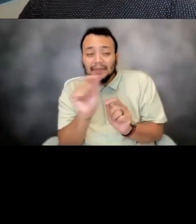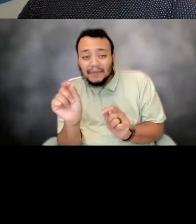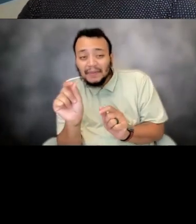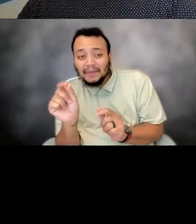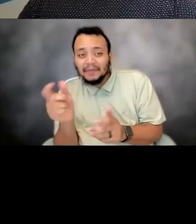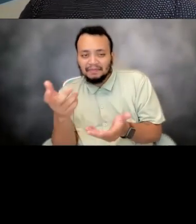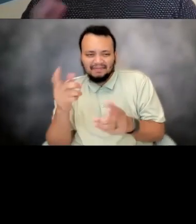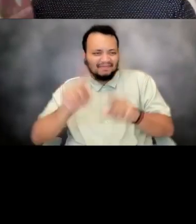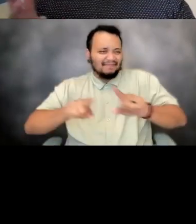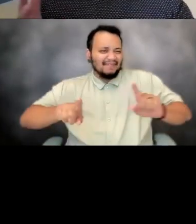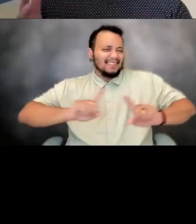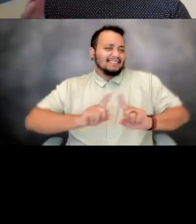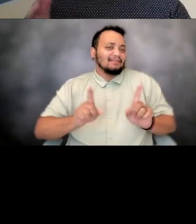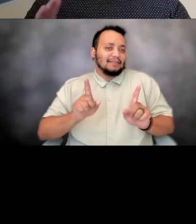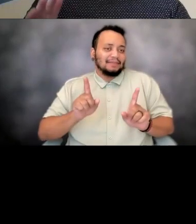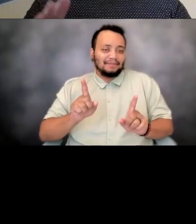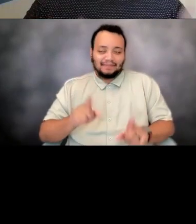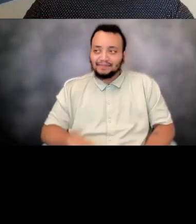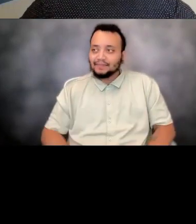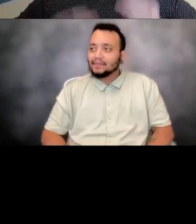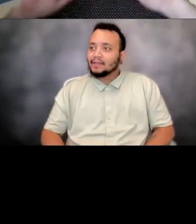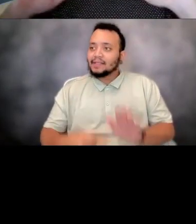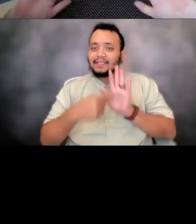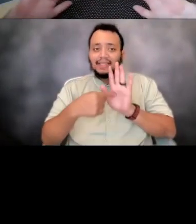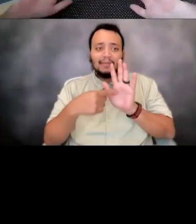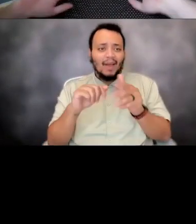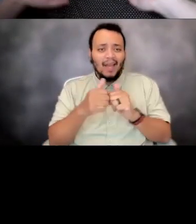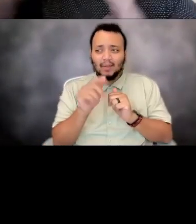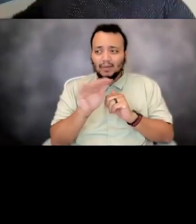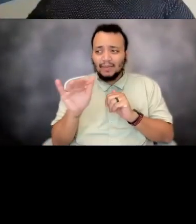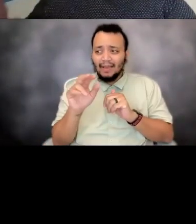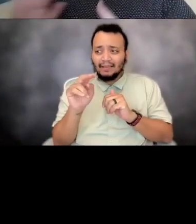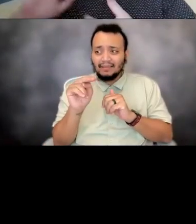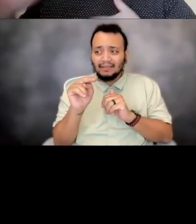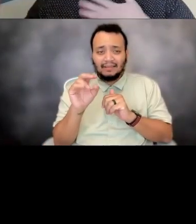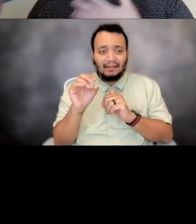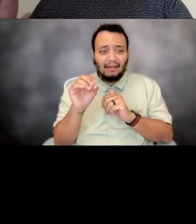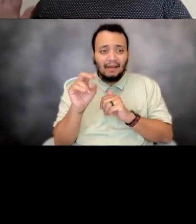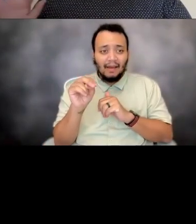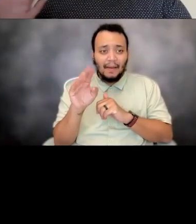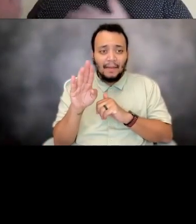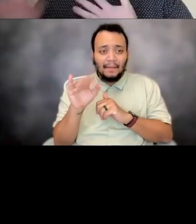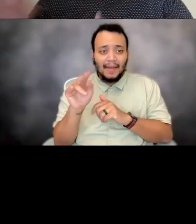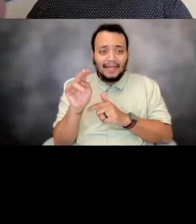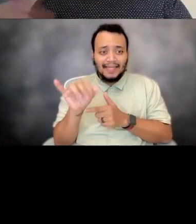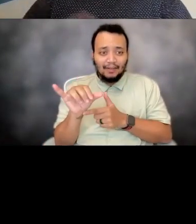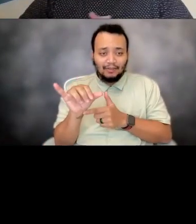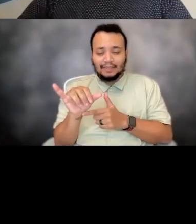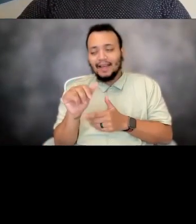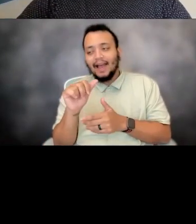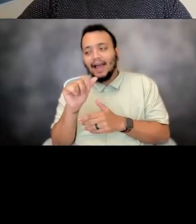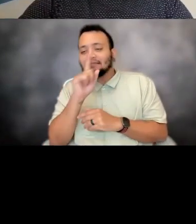There are, you know, at least three different ways to spell nonbinary. I did not include that necessarily in this 47,